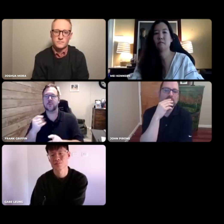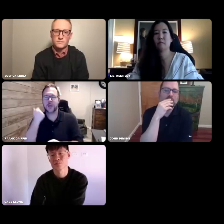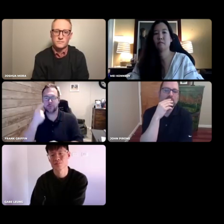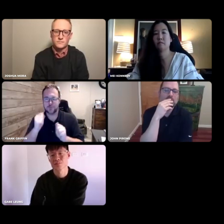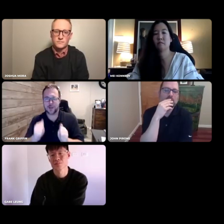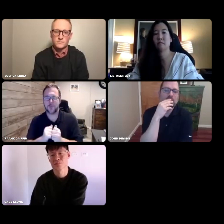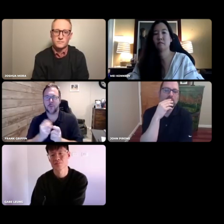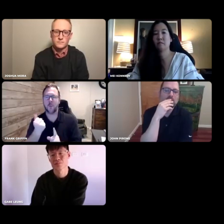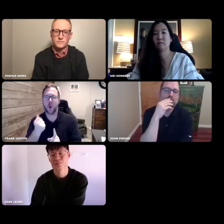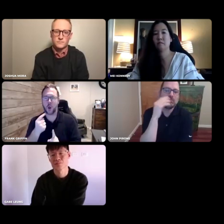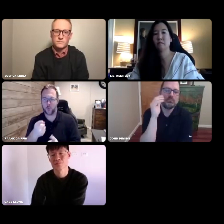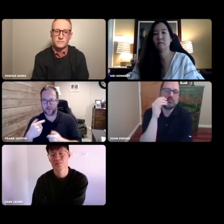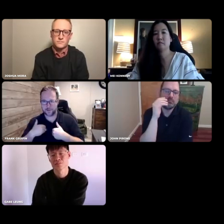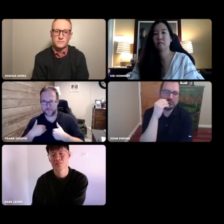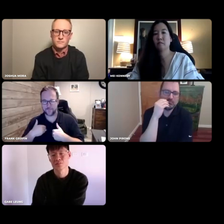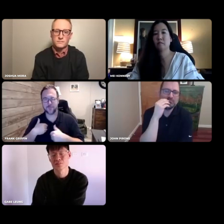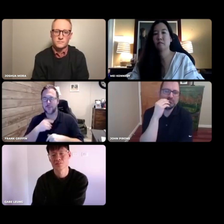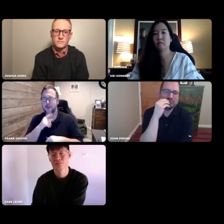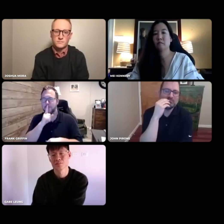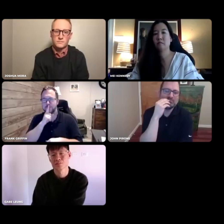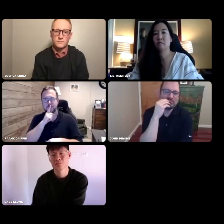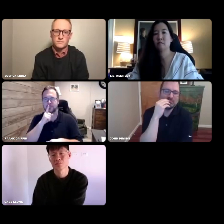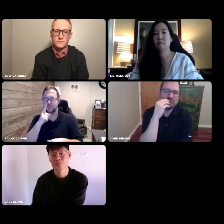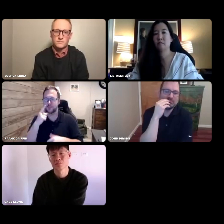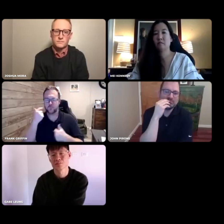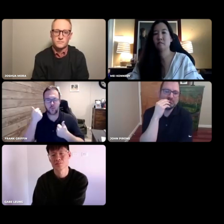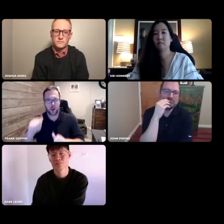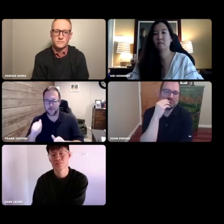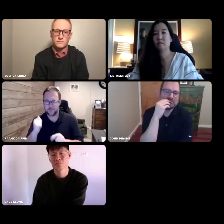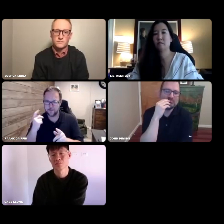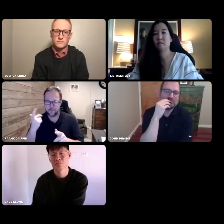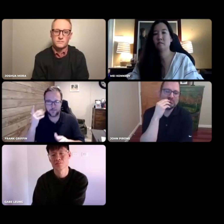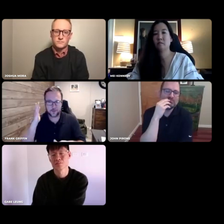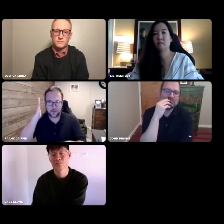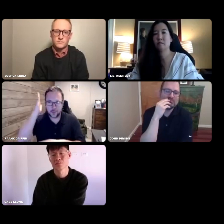So, basically, do the best you can with what you have.